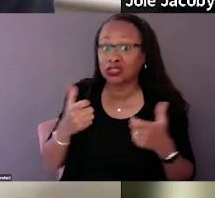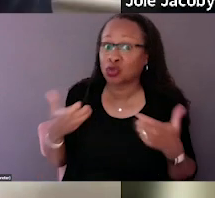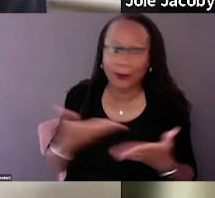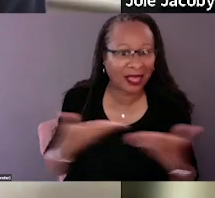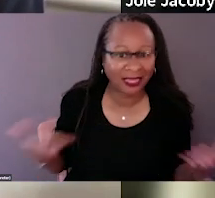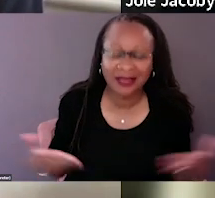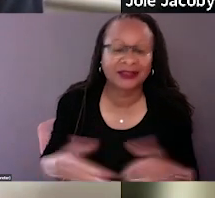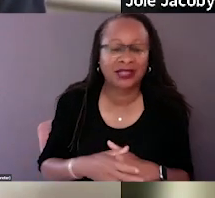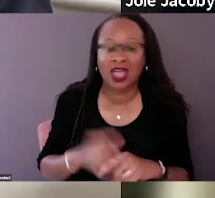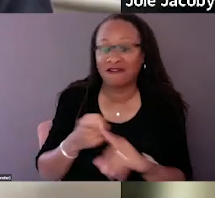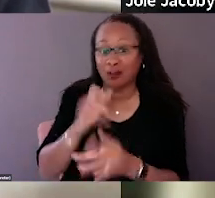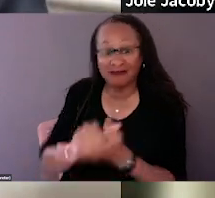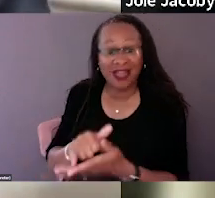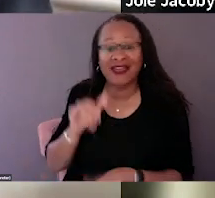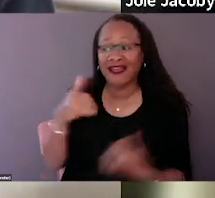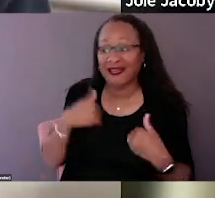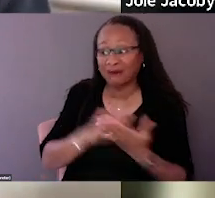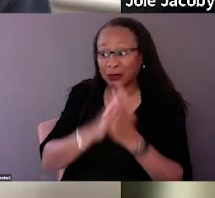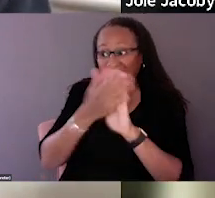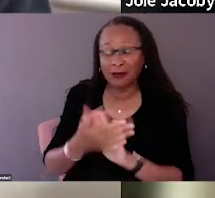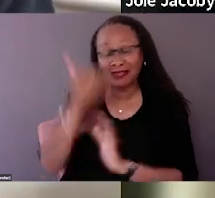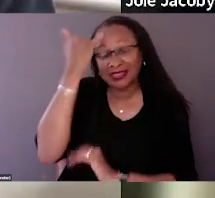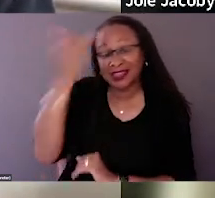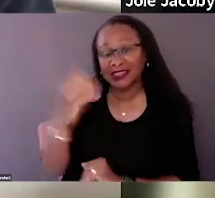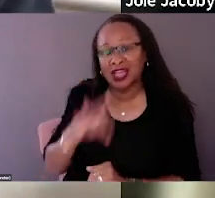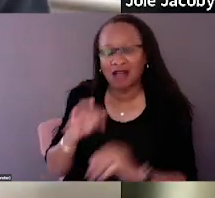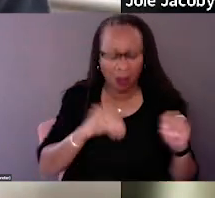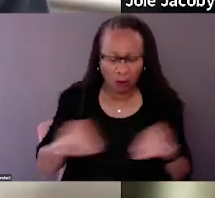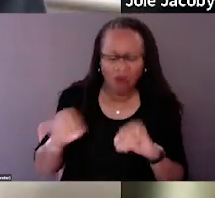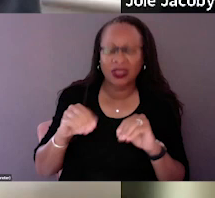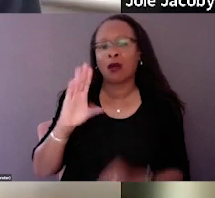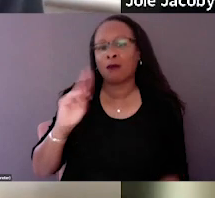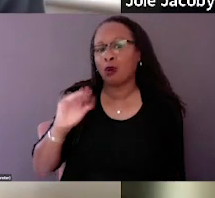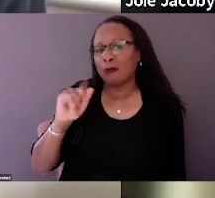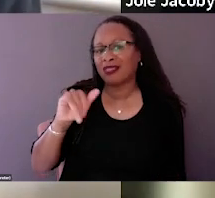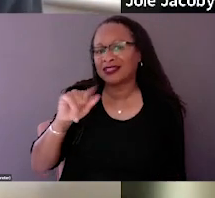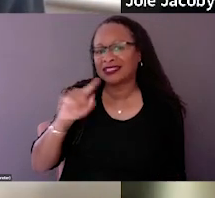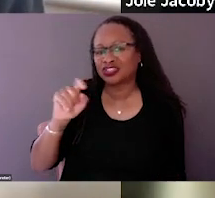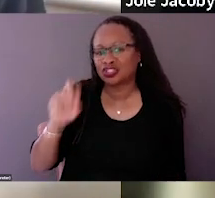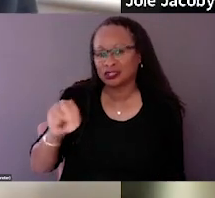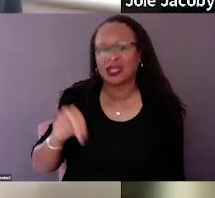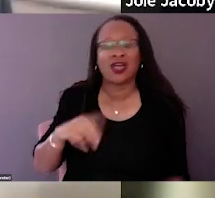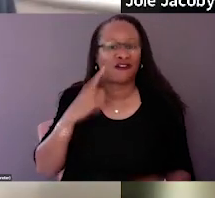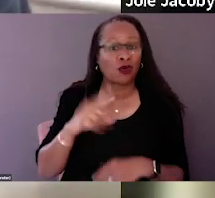have become the idea of mobilization for Black culture. Black community was obviously super...